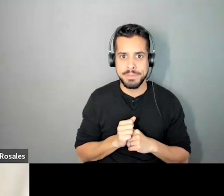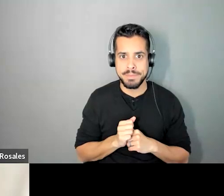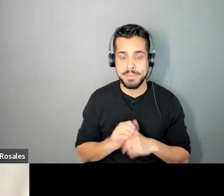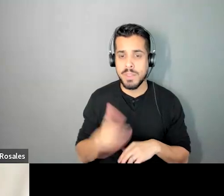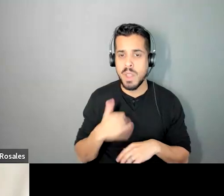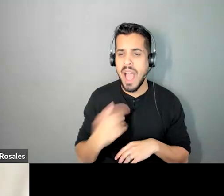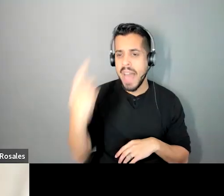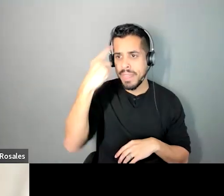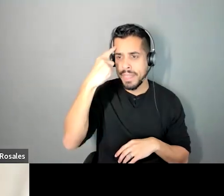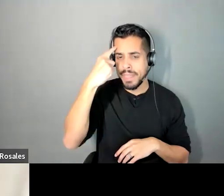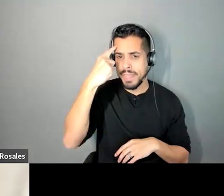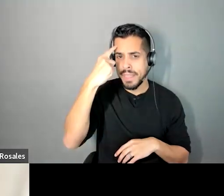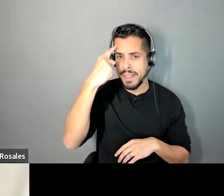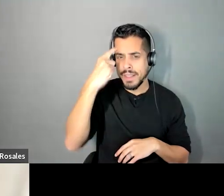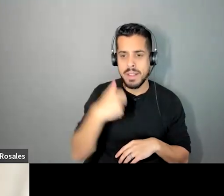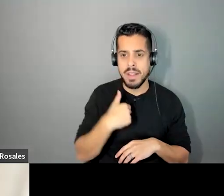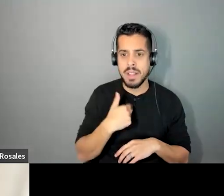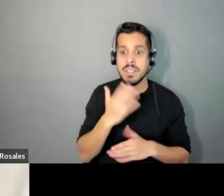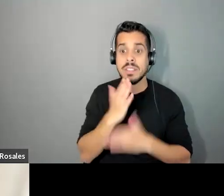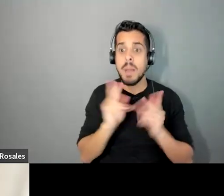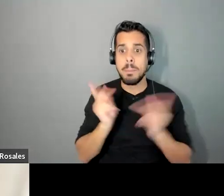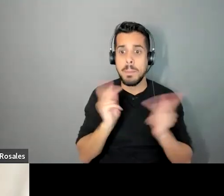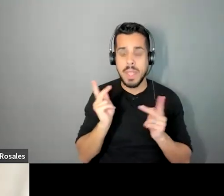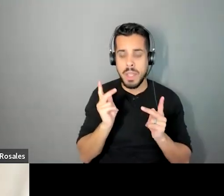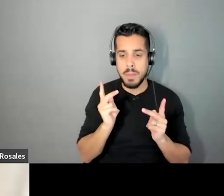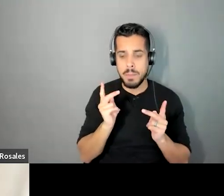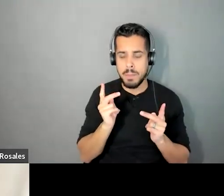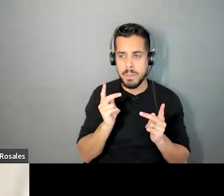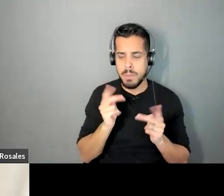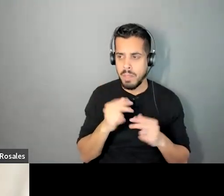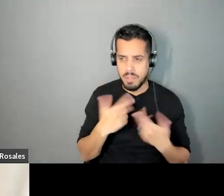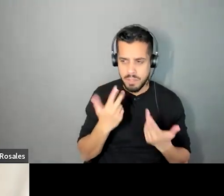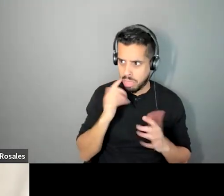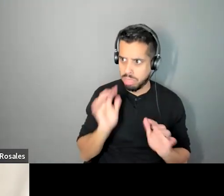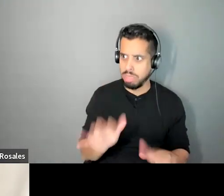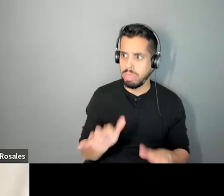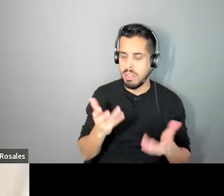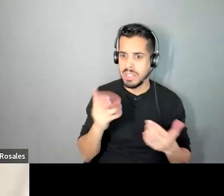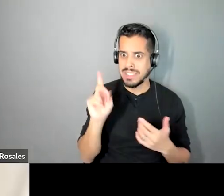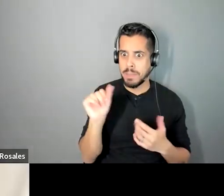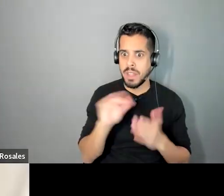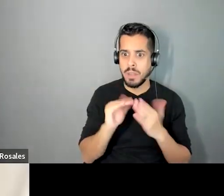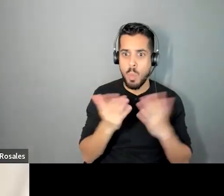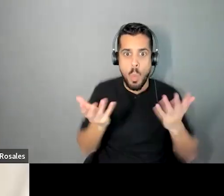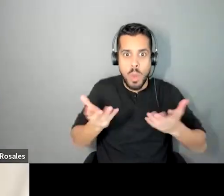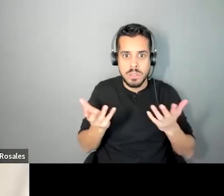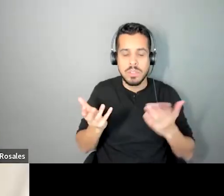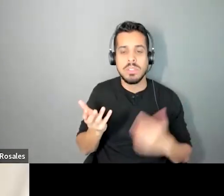what-- what--what kind of baffles people from the disability community is that we're-- we're-- we're not trying to,